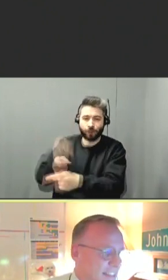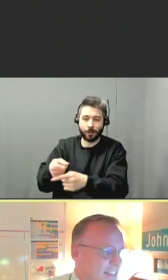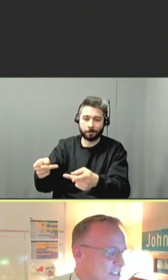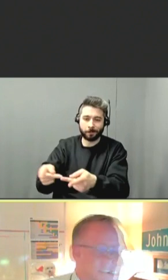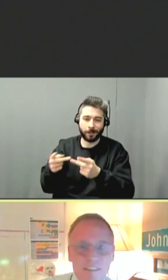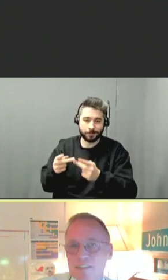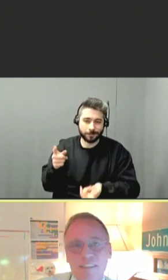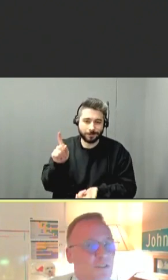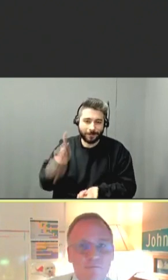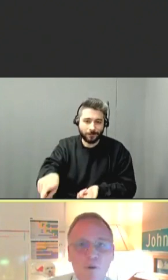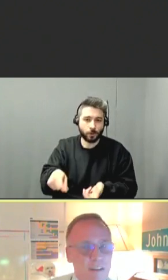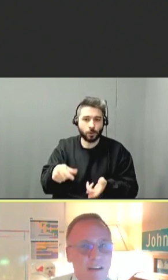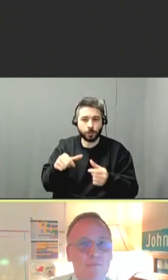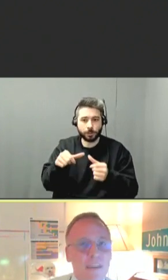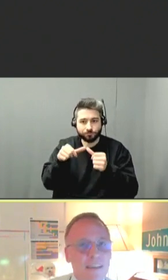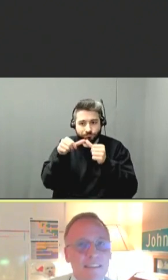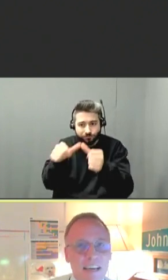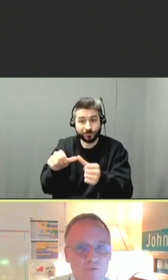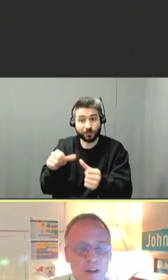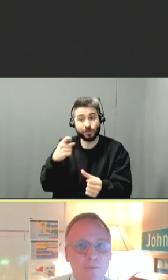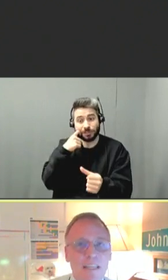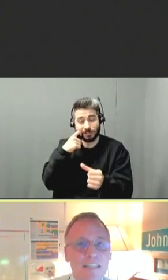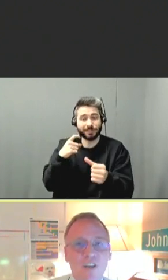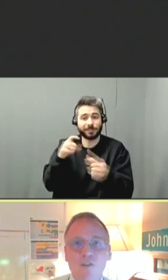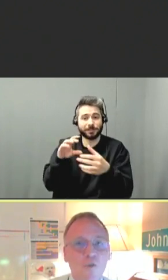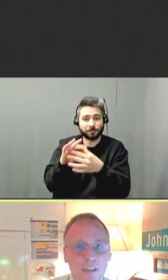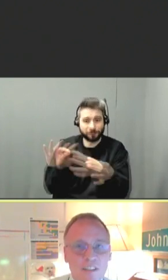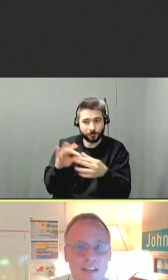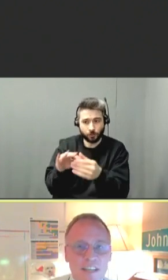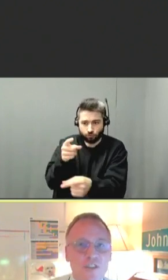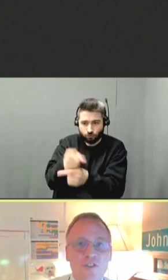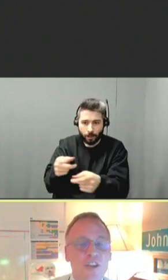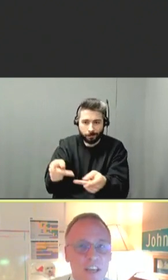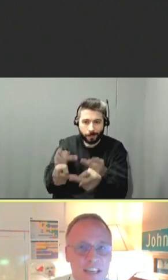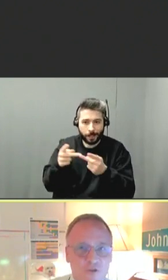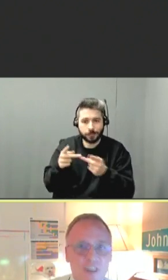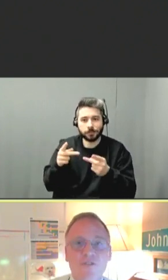And consistently, as you've brought up, that right place are organizations that they trust